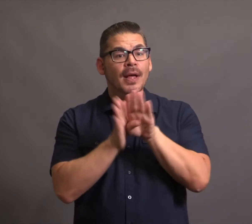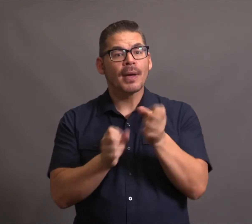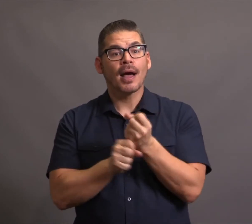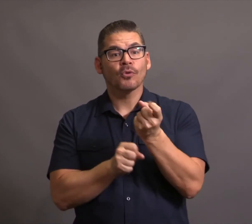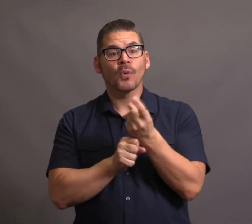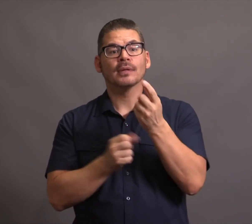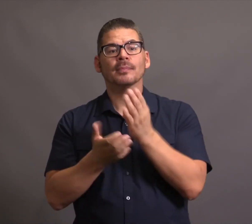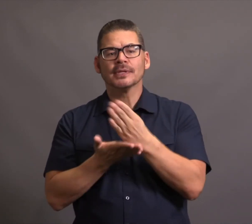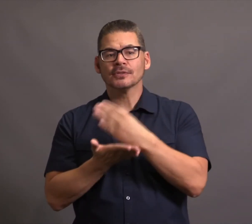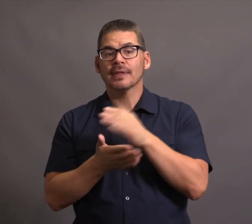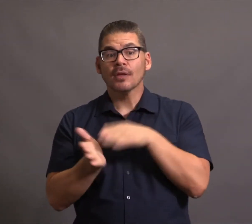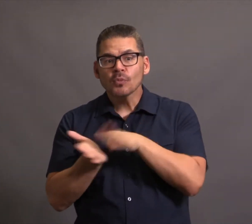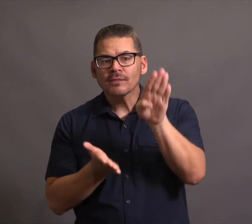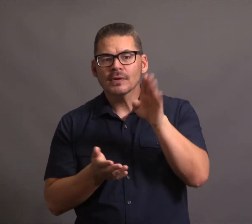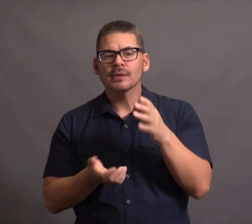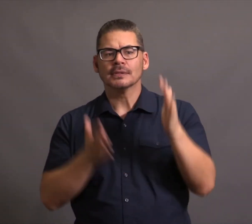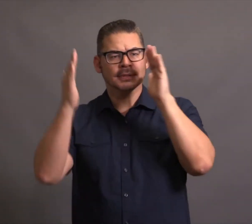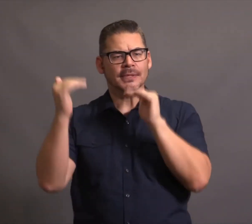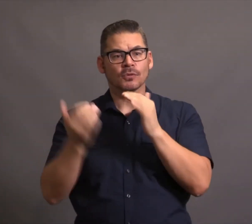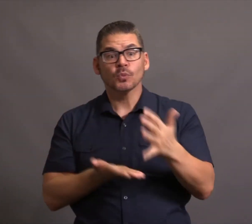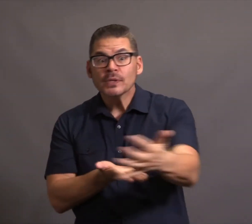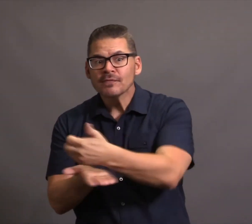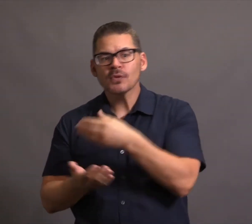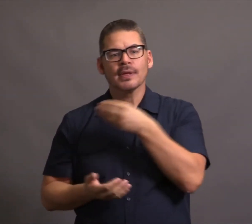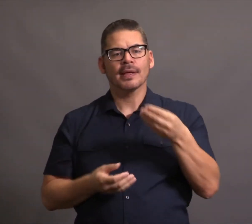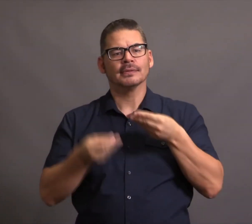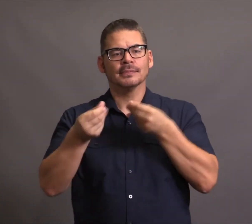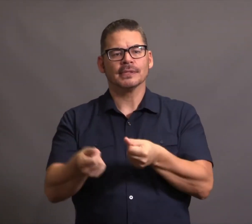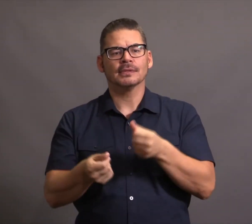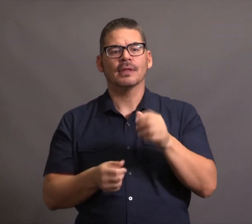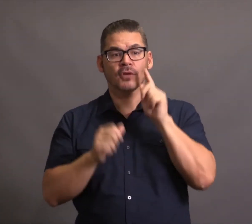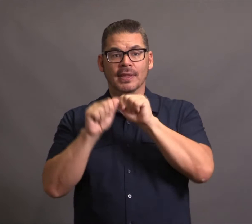Develop an annual budget that reflects expected revenues and expenditures for the agency,